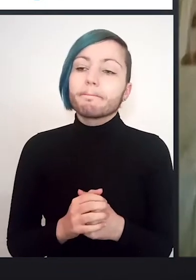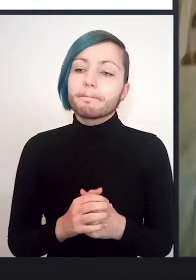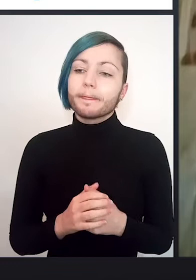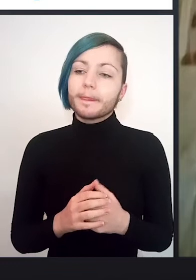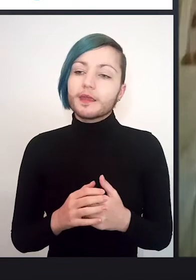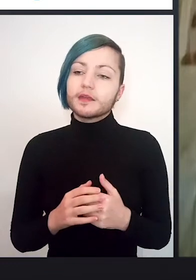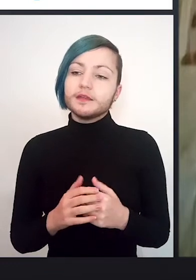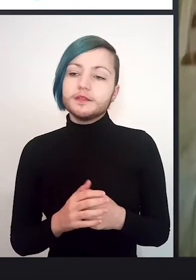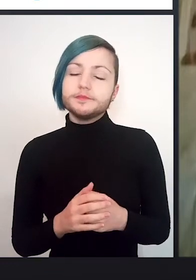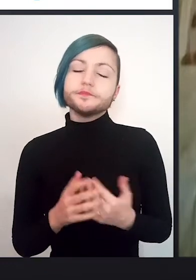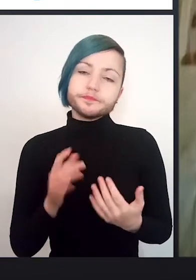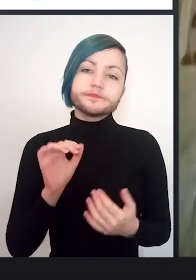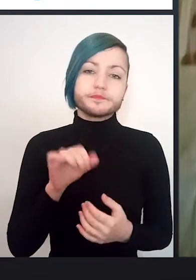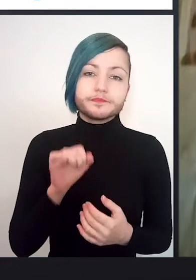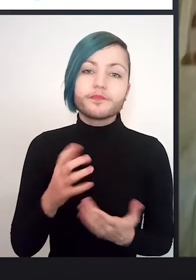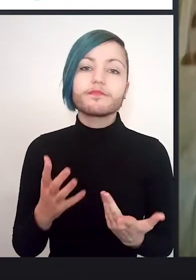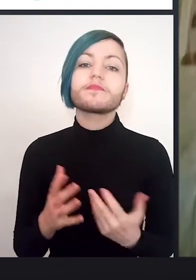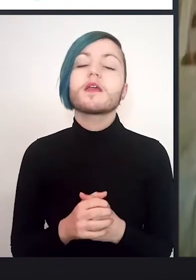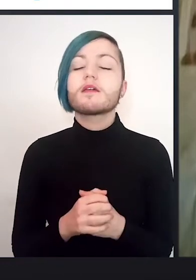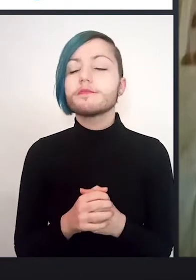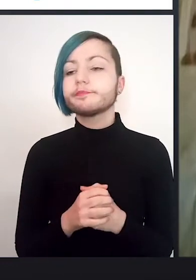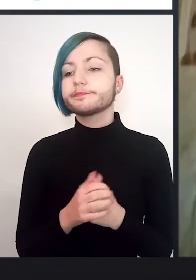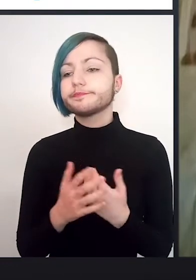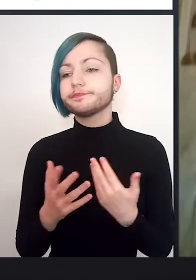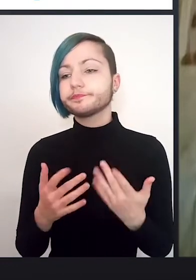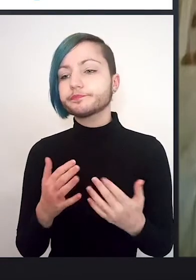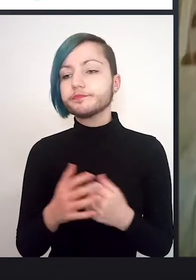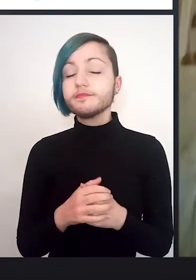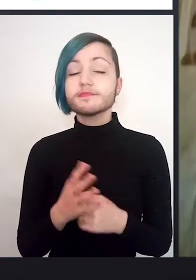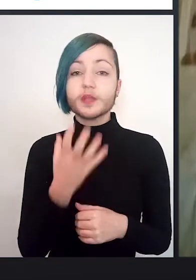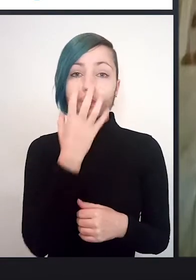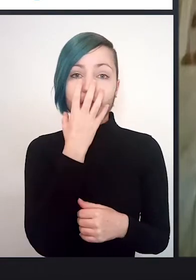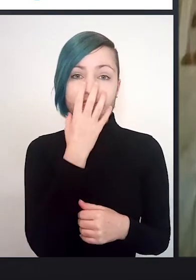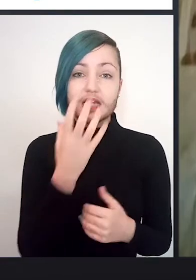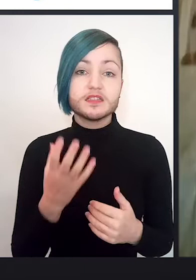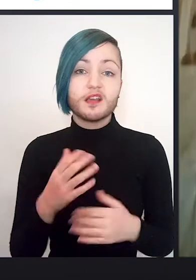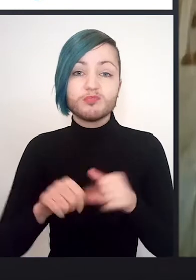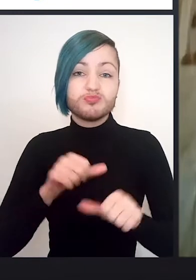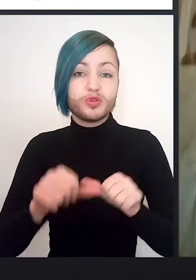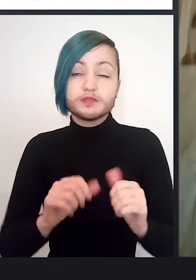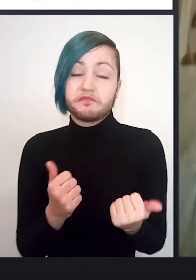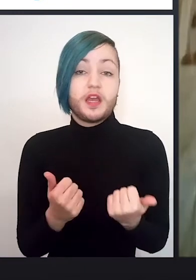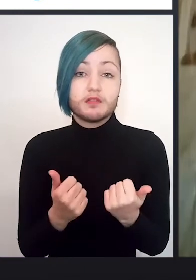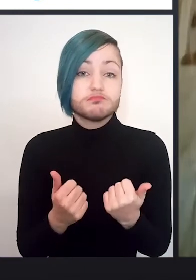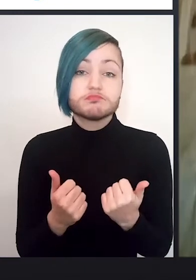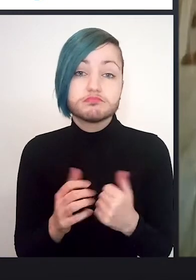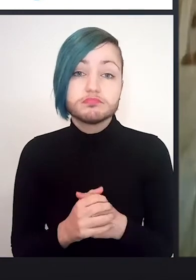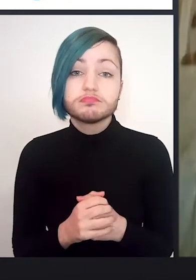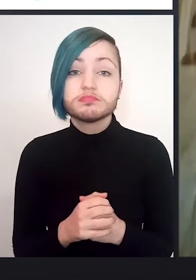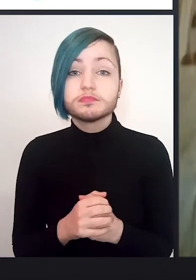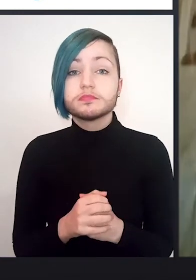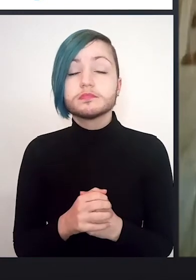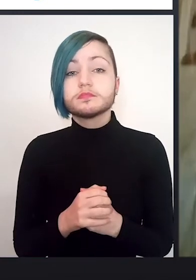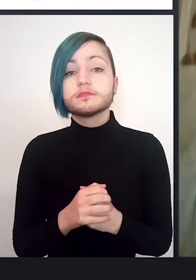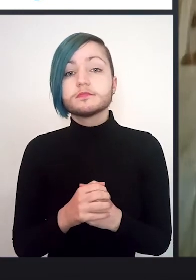So the process of being anaesthetised was fine. You have a little